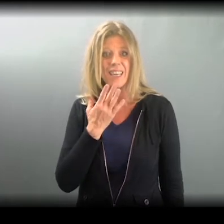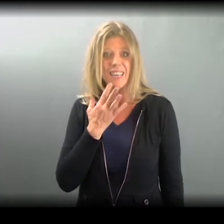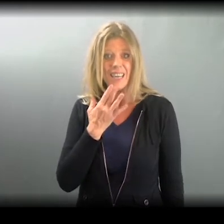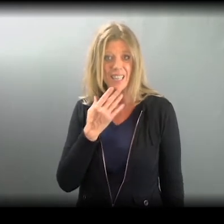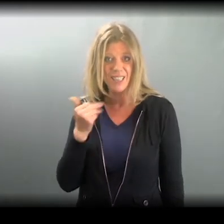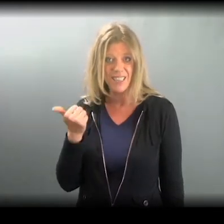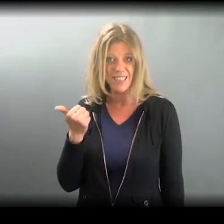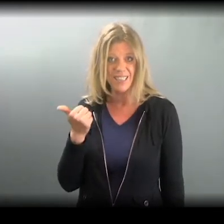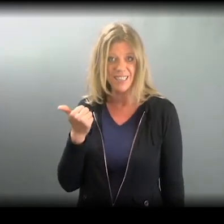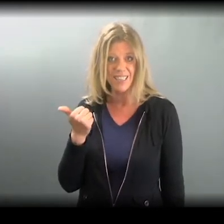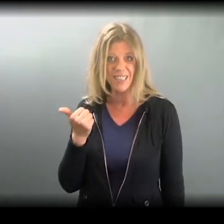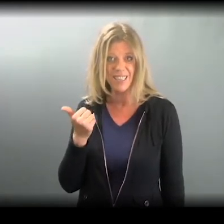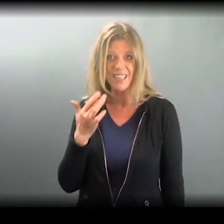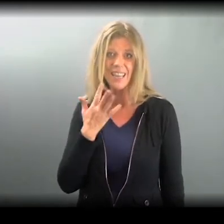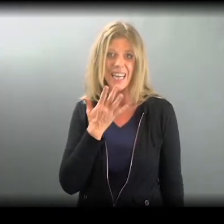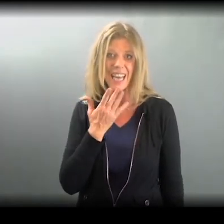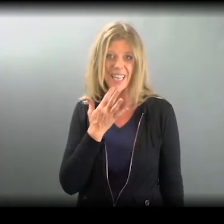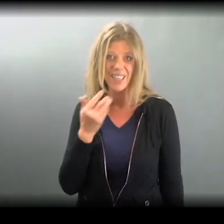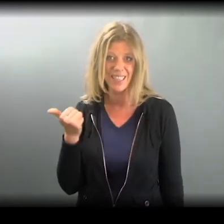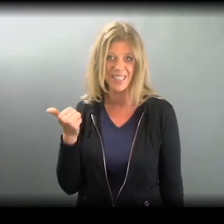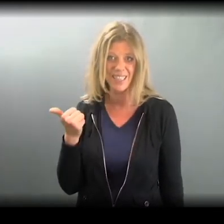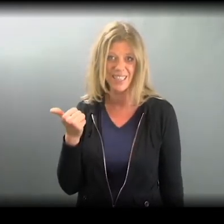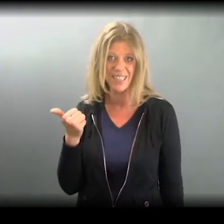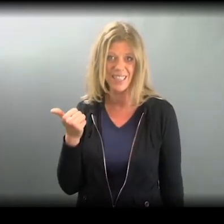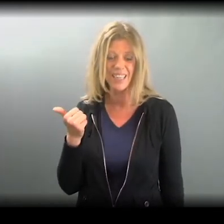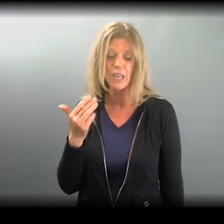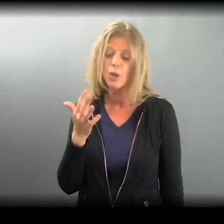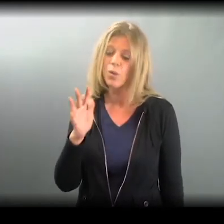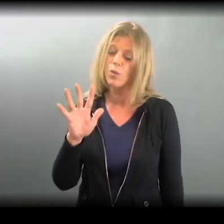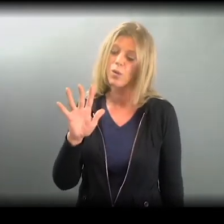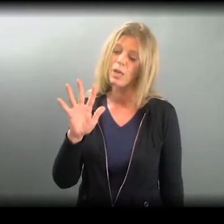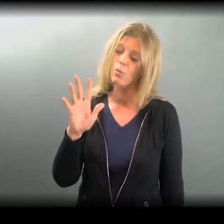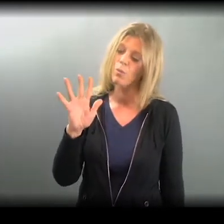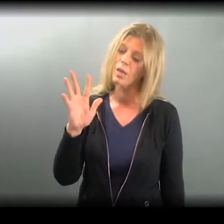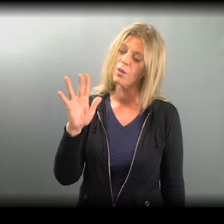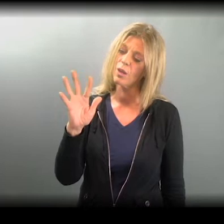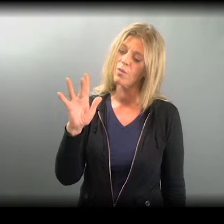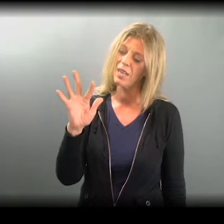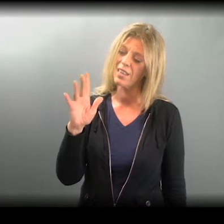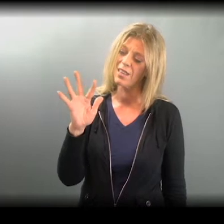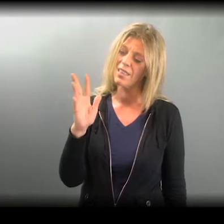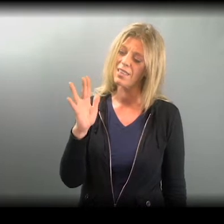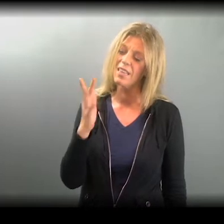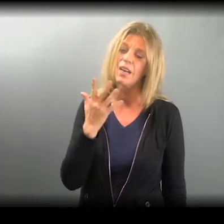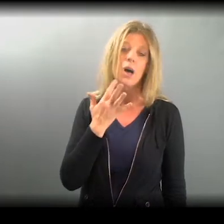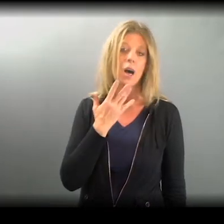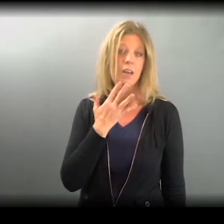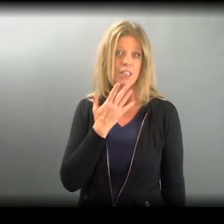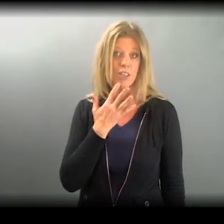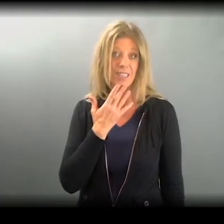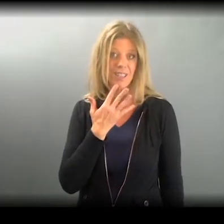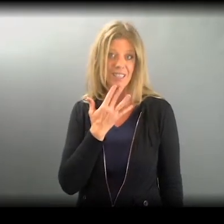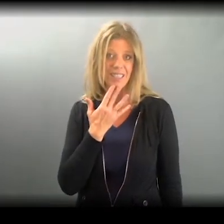COLORS You're gonna wiggle your fingers on your chin.